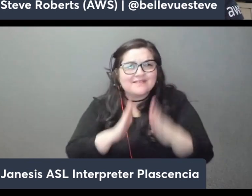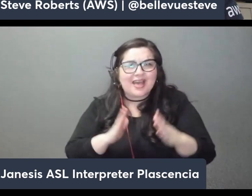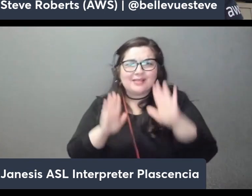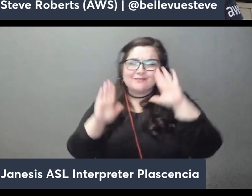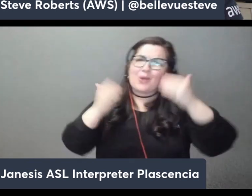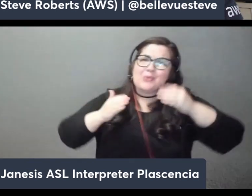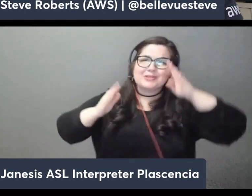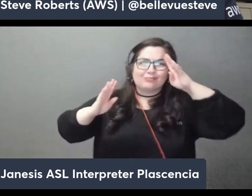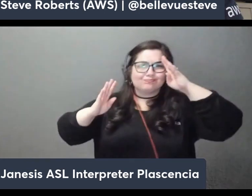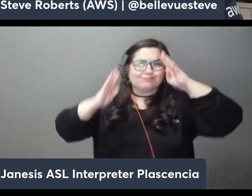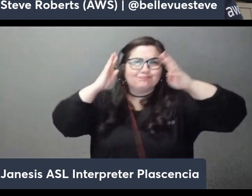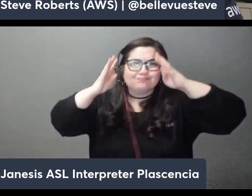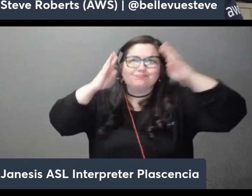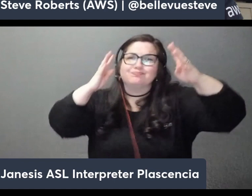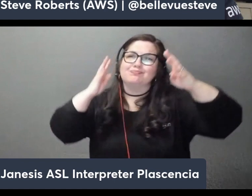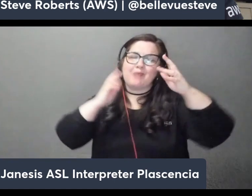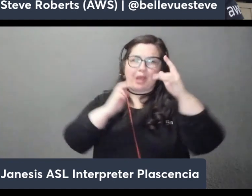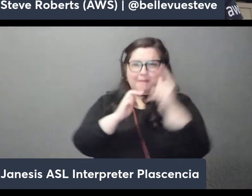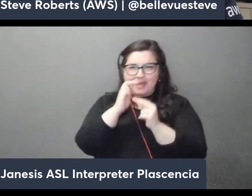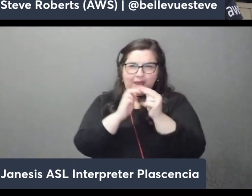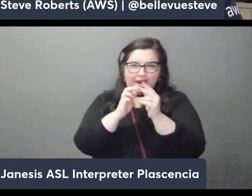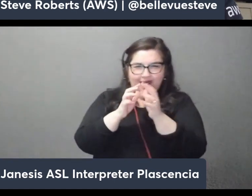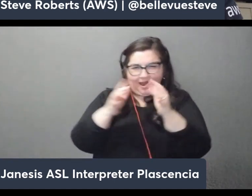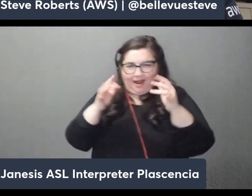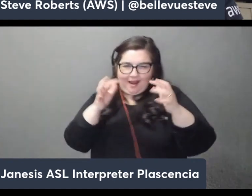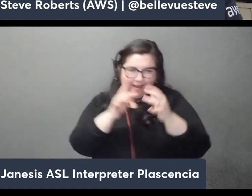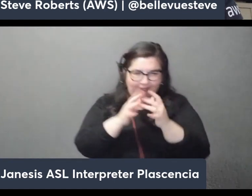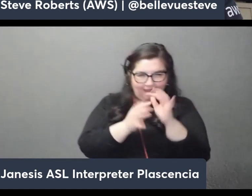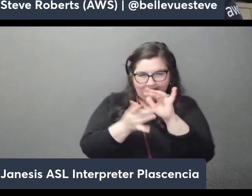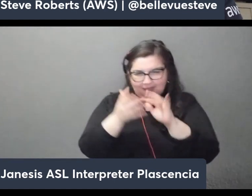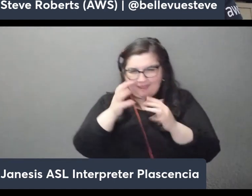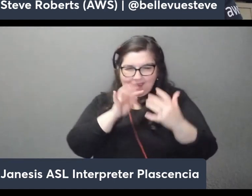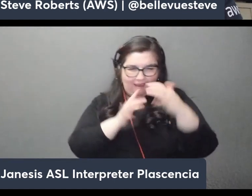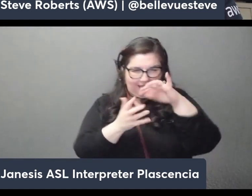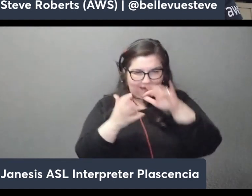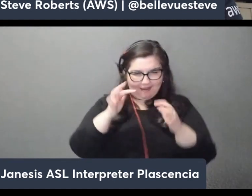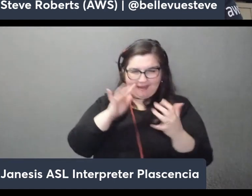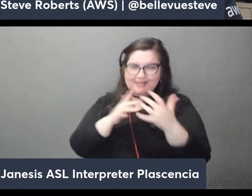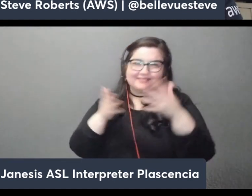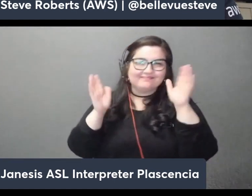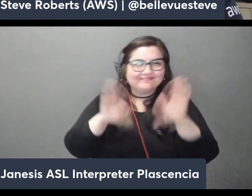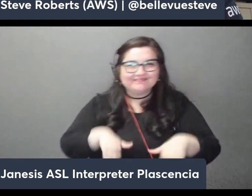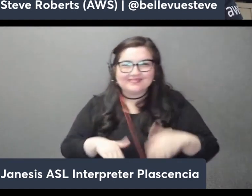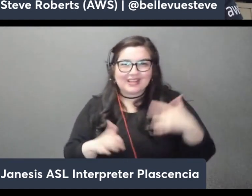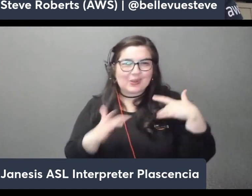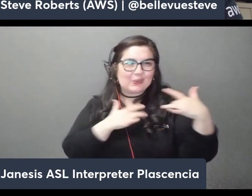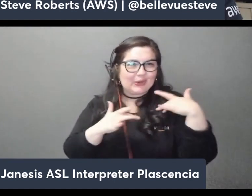on building the game that they want to build rather than having to worry about how many servers